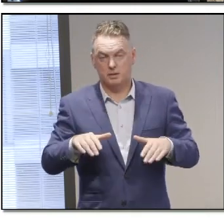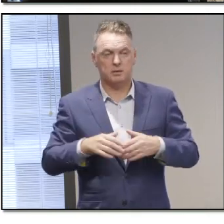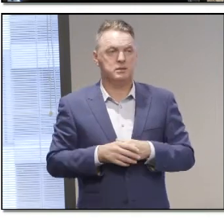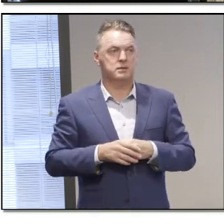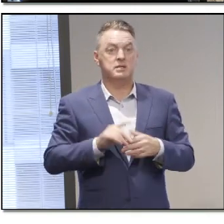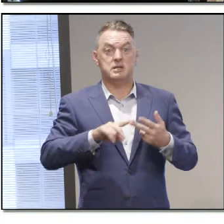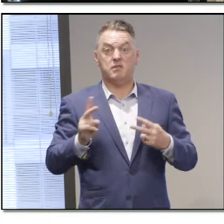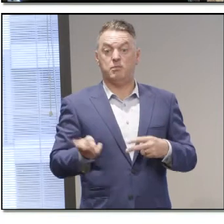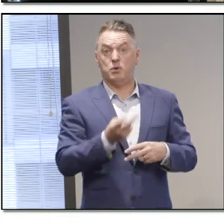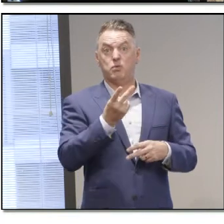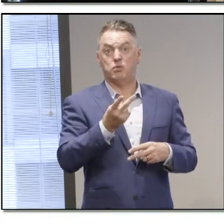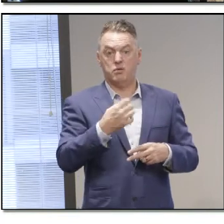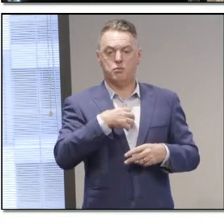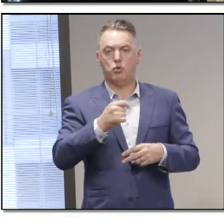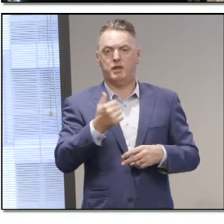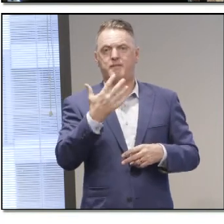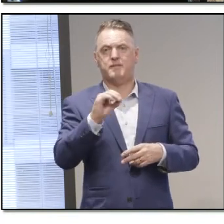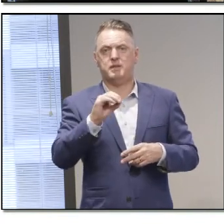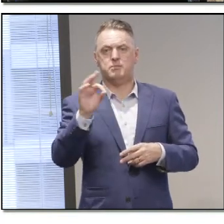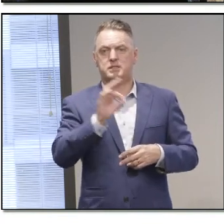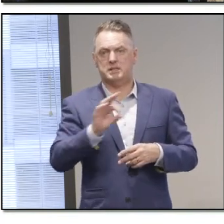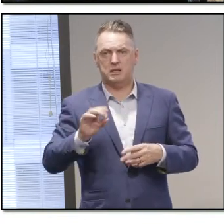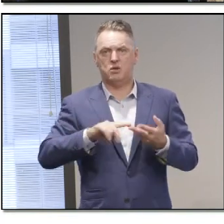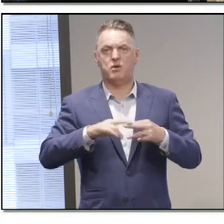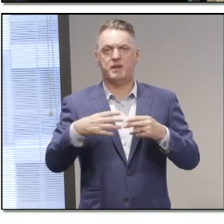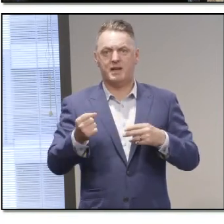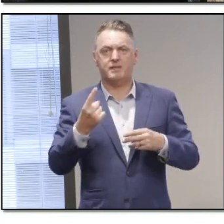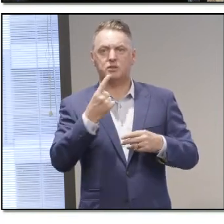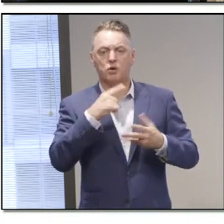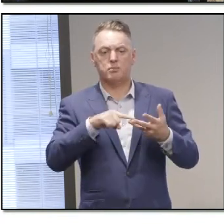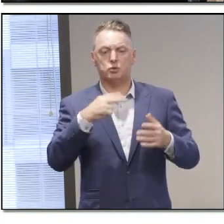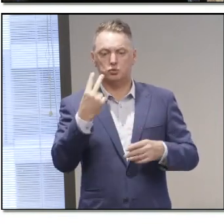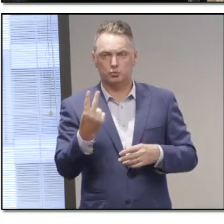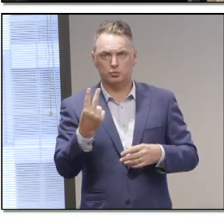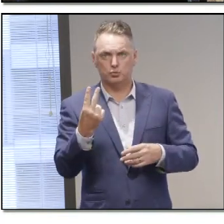a greater than 50 risk of having type 2 diabetes. So, these data suggest to me there